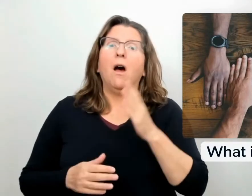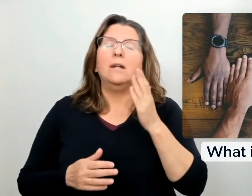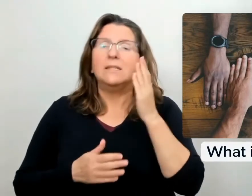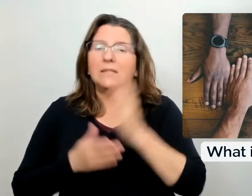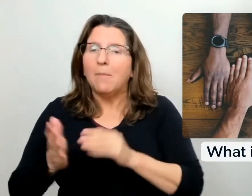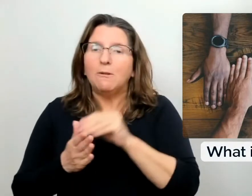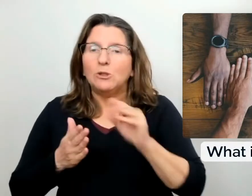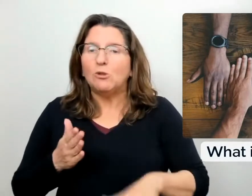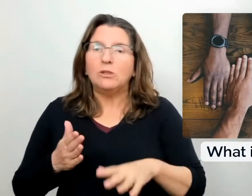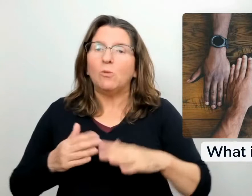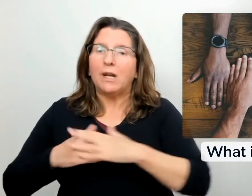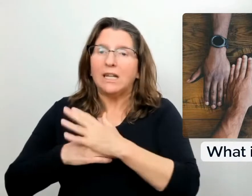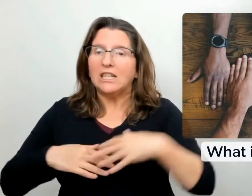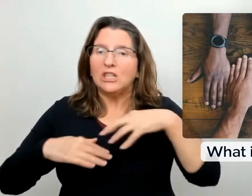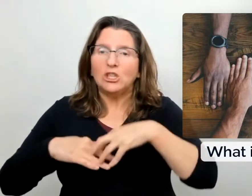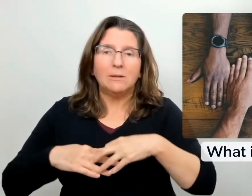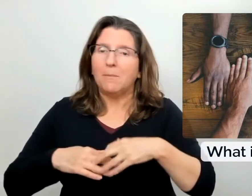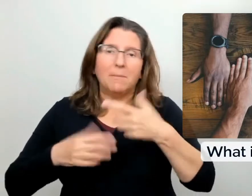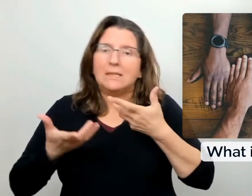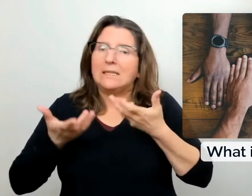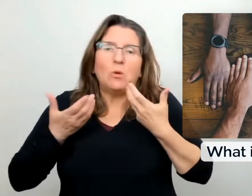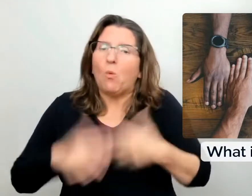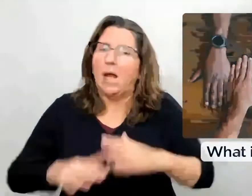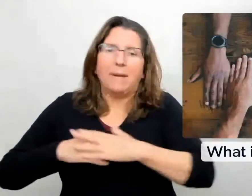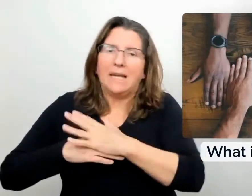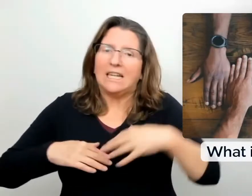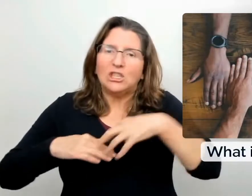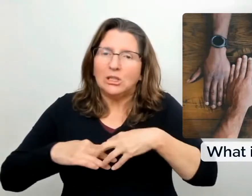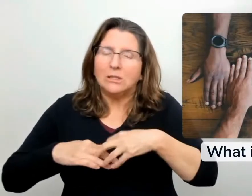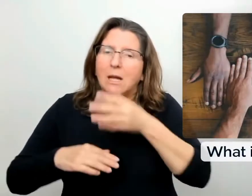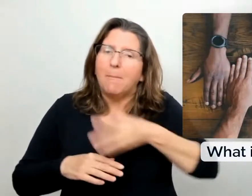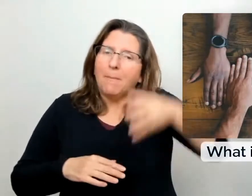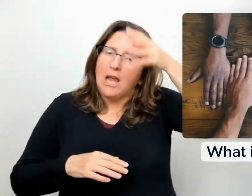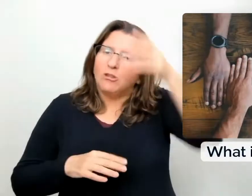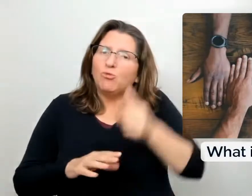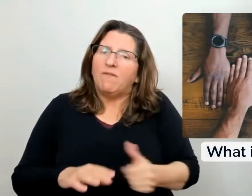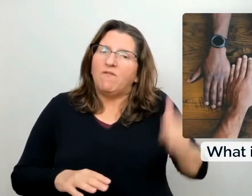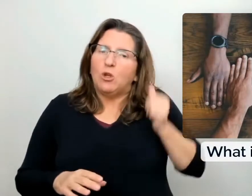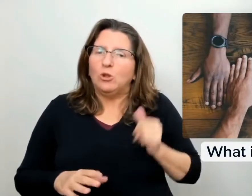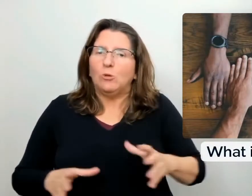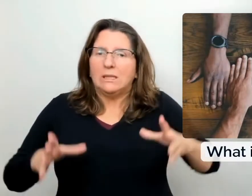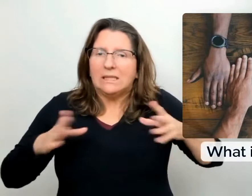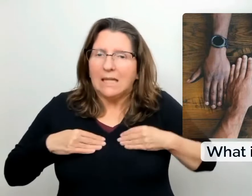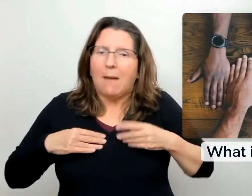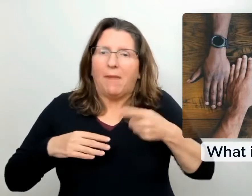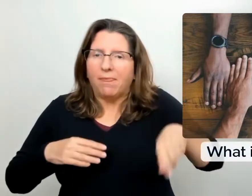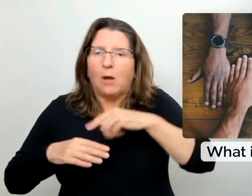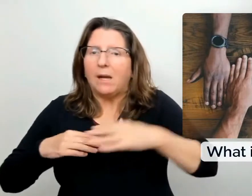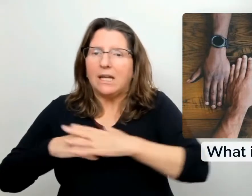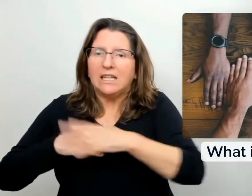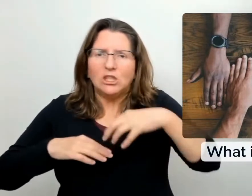There were a few students who had indigenous heritage, but their parents refused to acknowledge this.